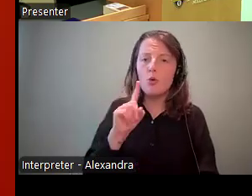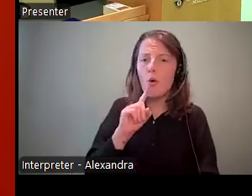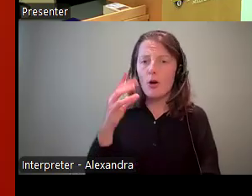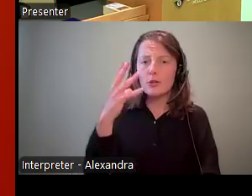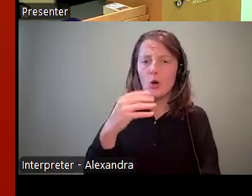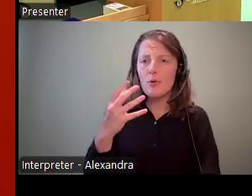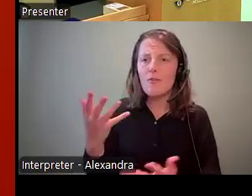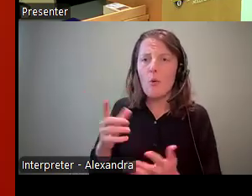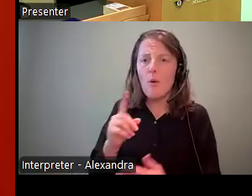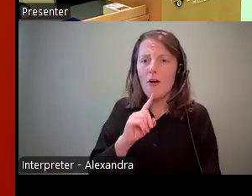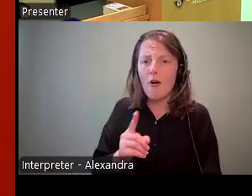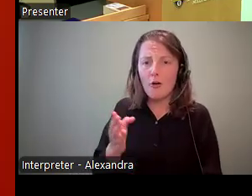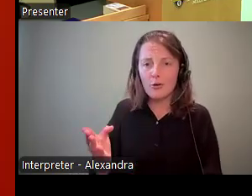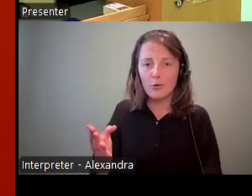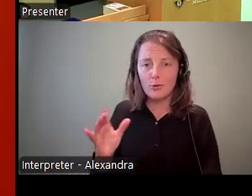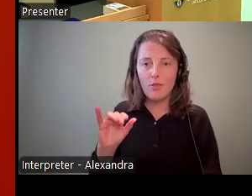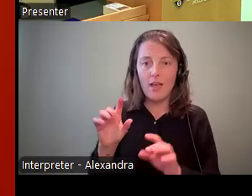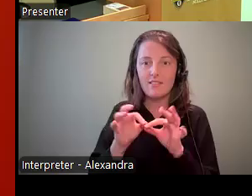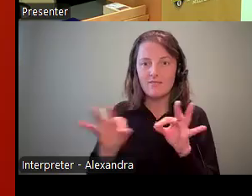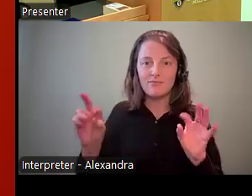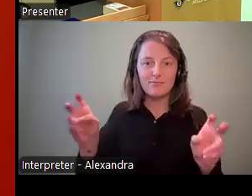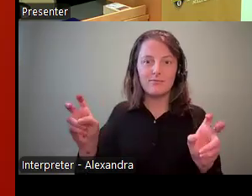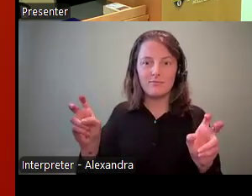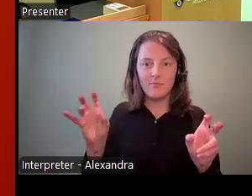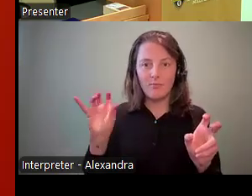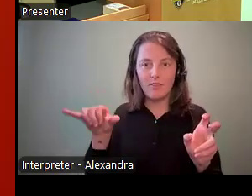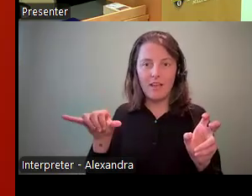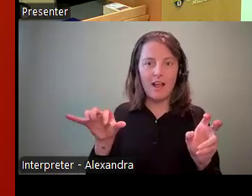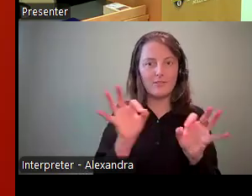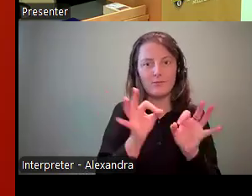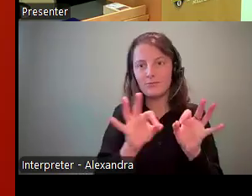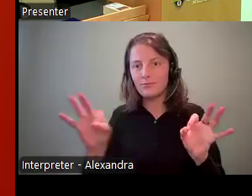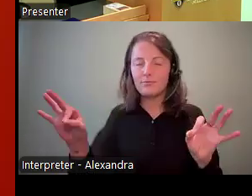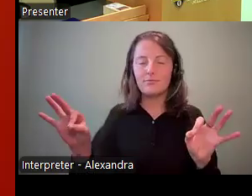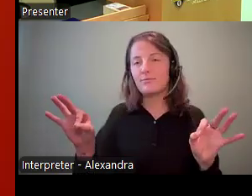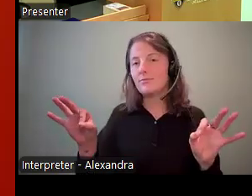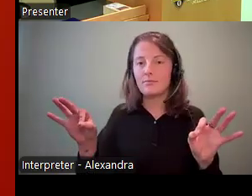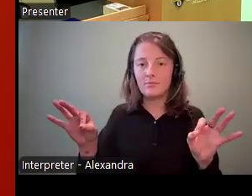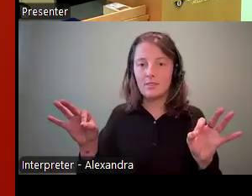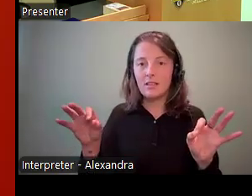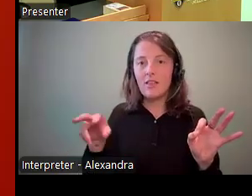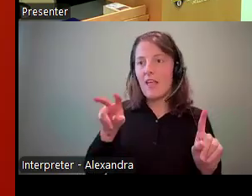them as being exotic, whatever that means to describe a human being, I don't know.